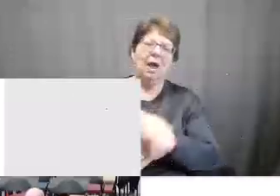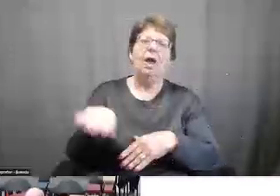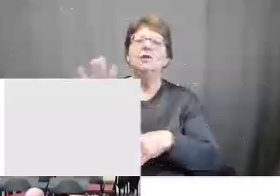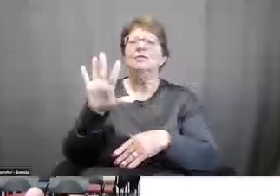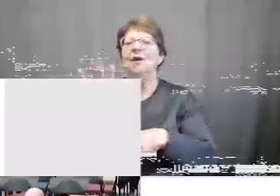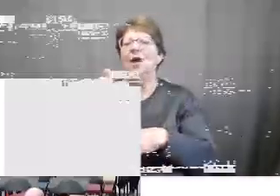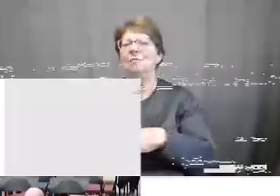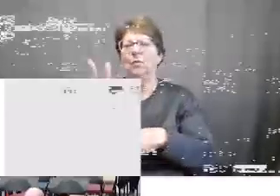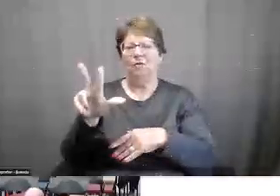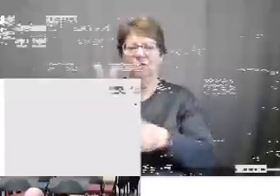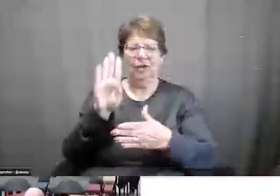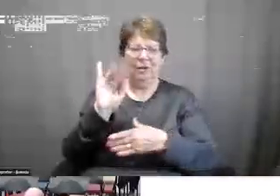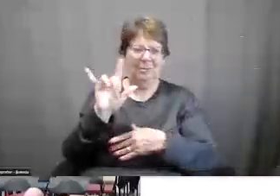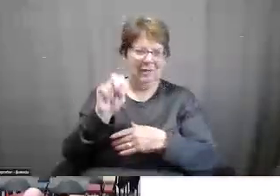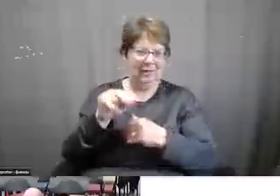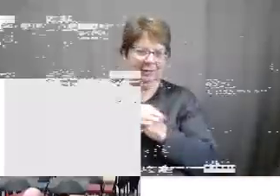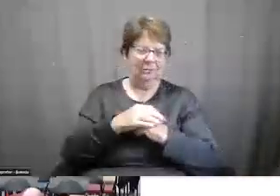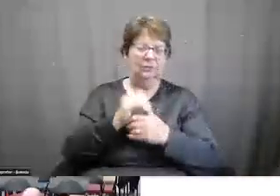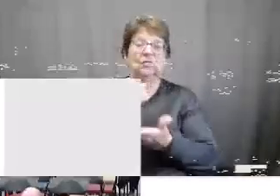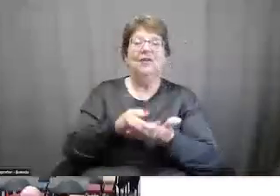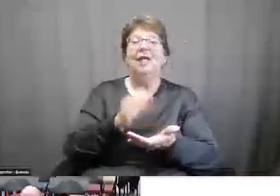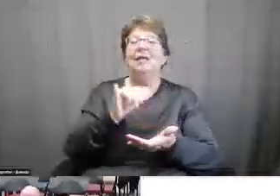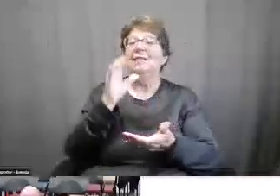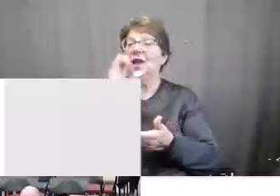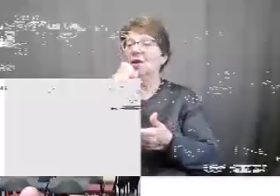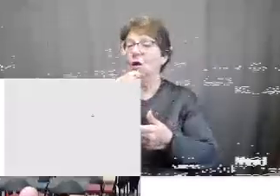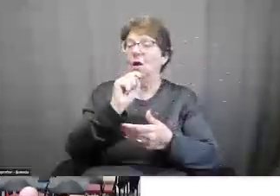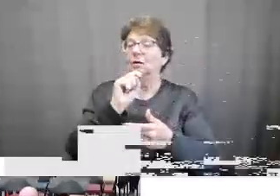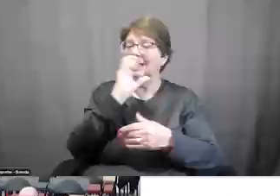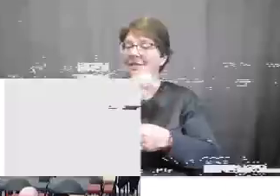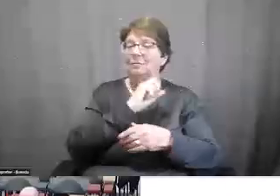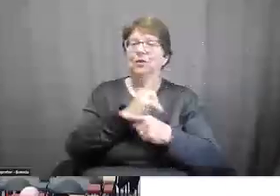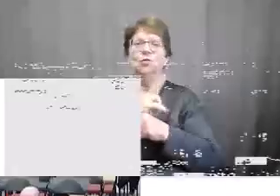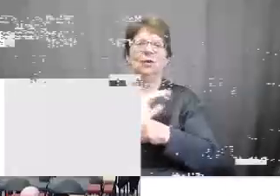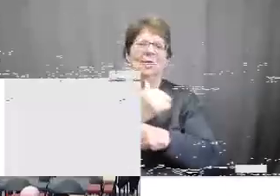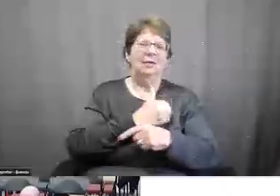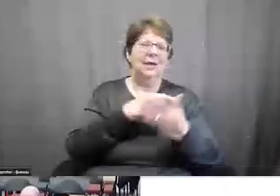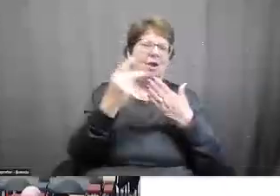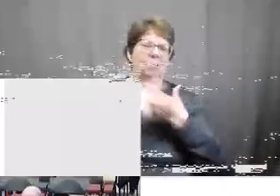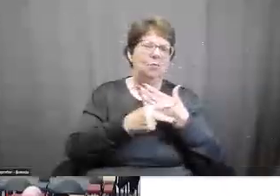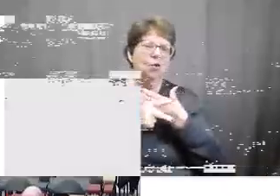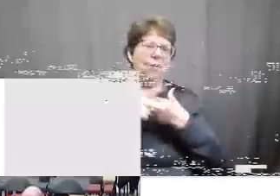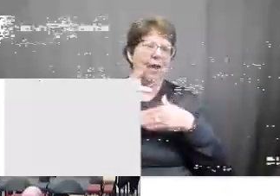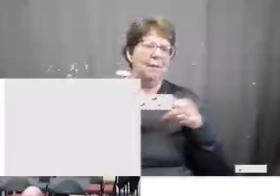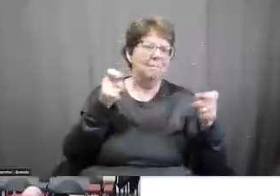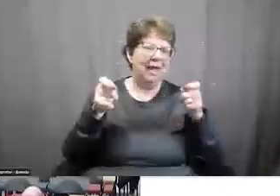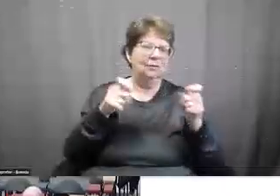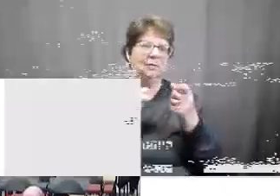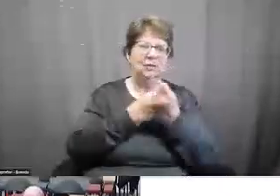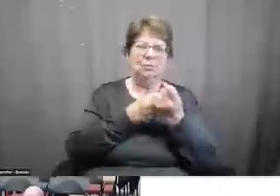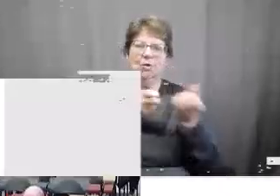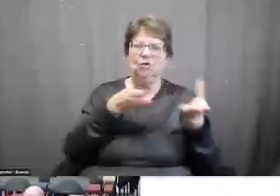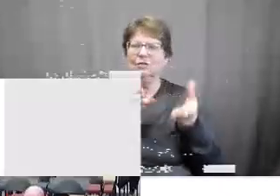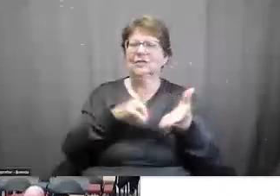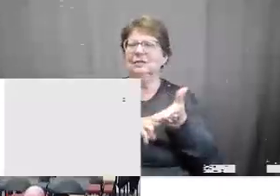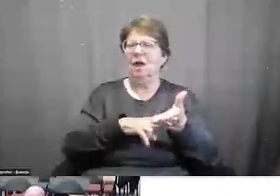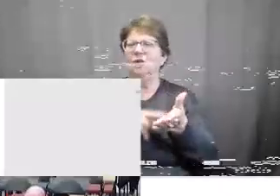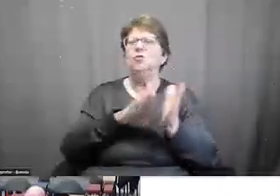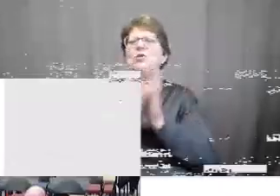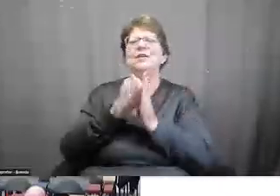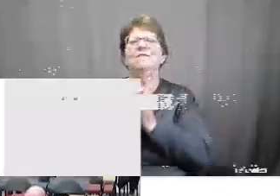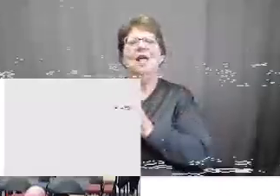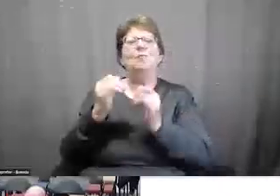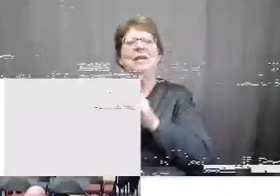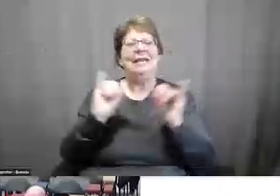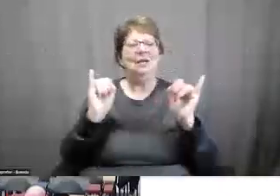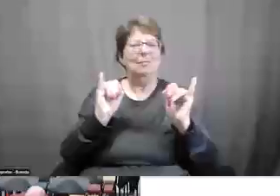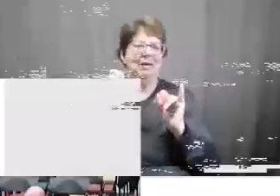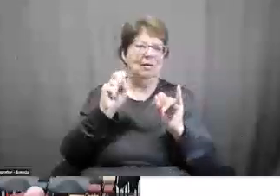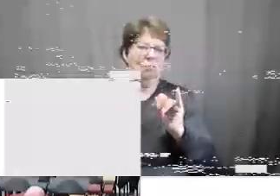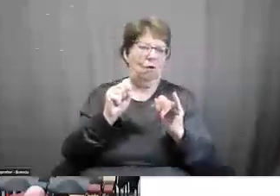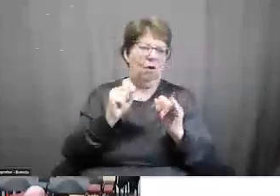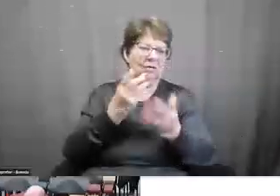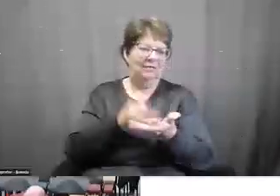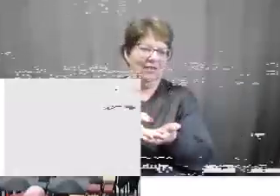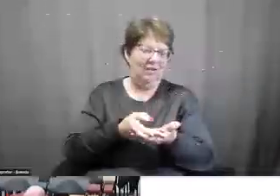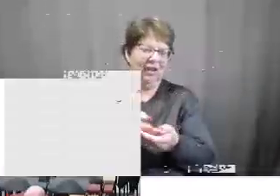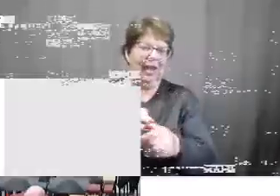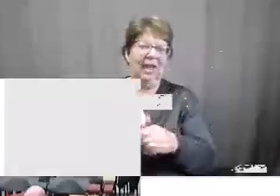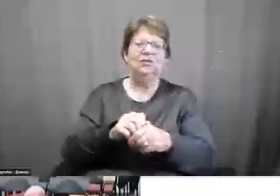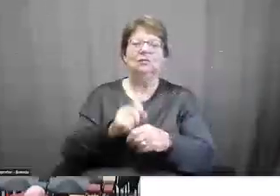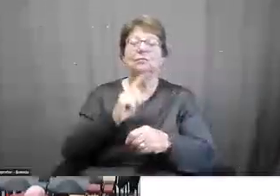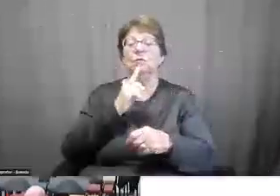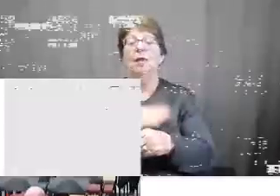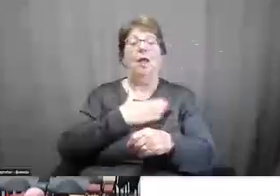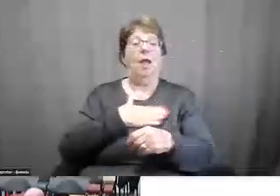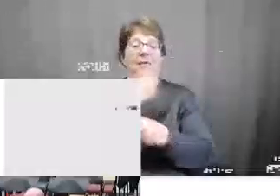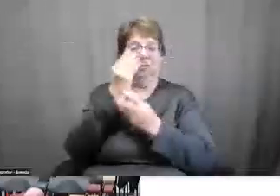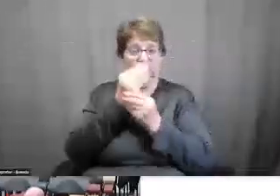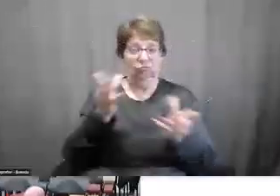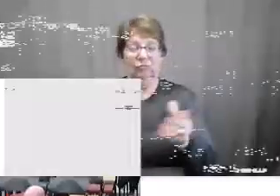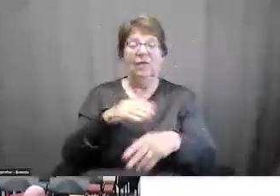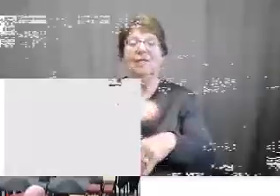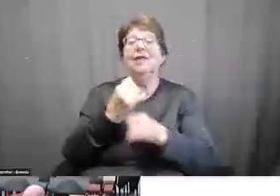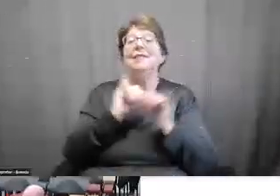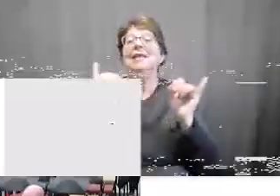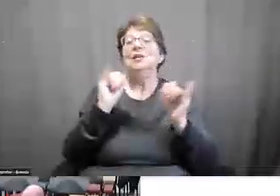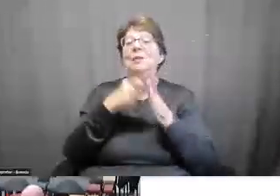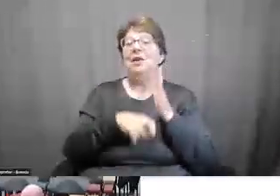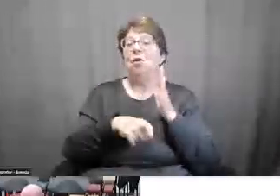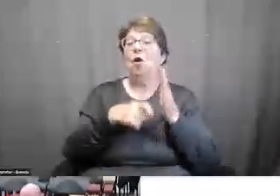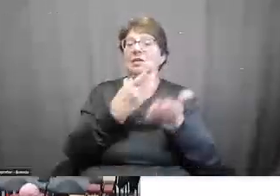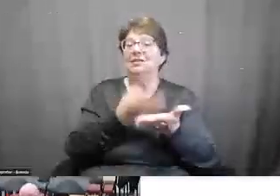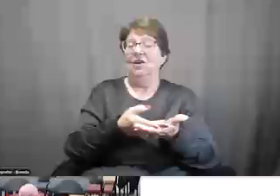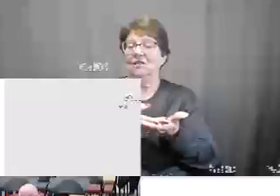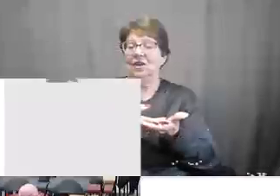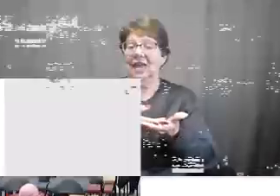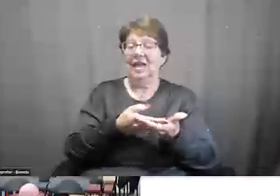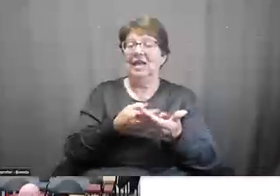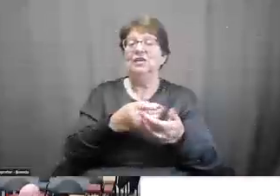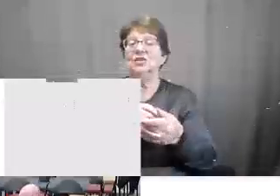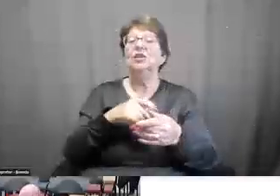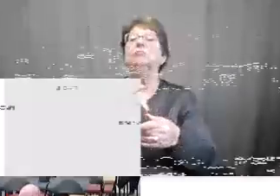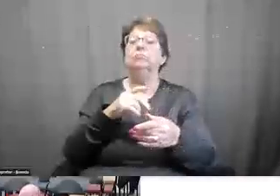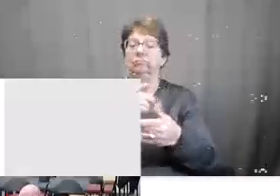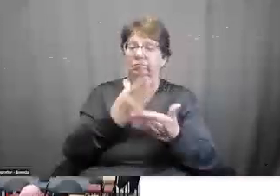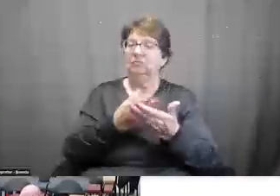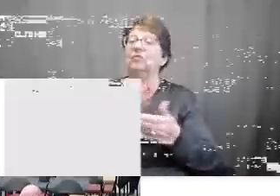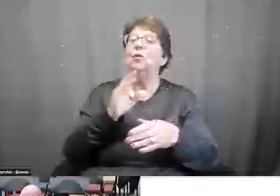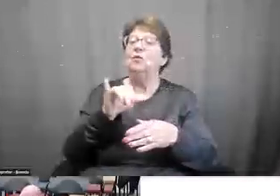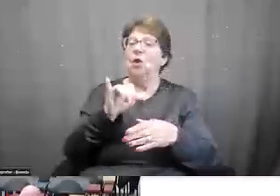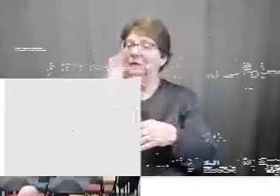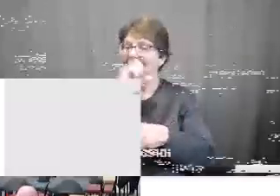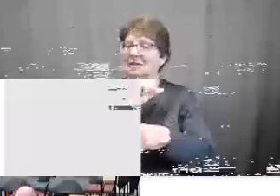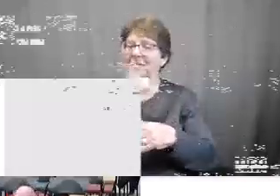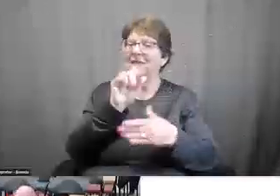Boardroom: To validate this cost estimate, we utilize our program management support services contract to develop an independent cost verification, and we're pleased to report that the independent cost verification confirms the estimates that our design team has completed.